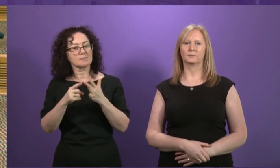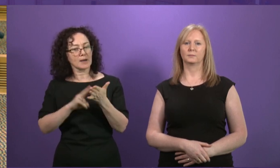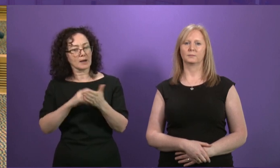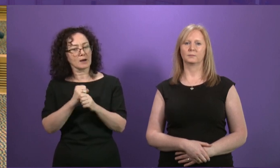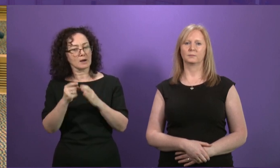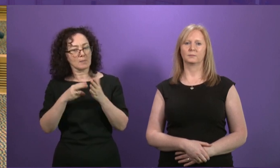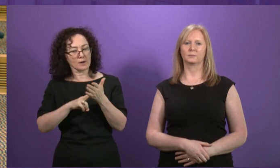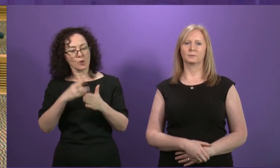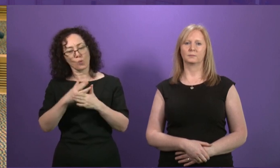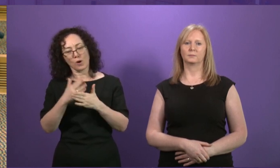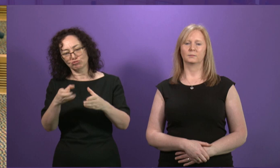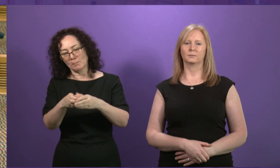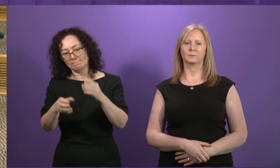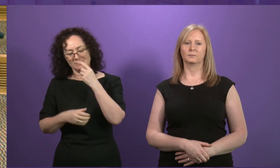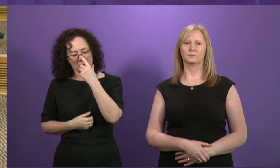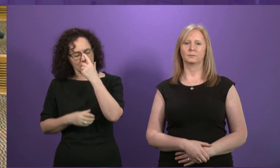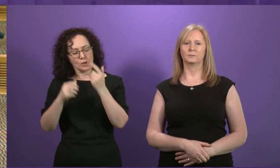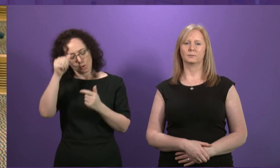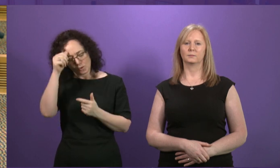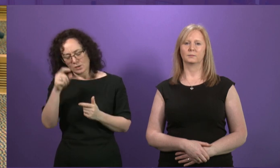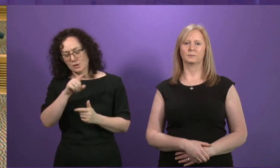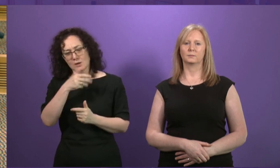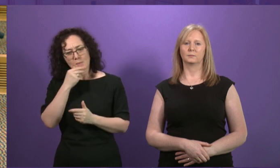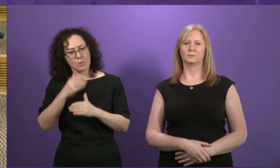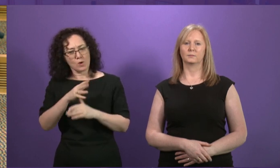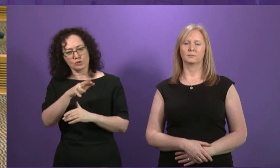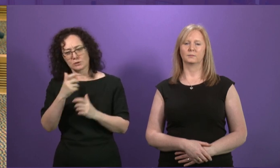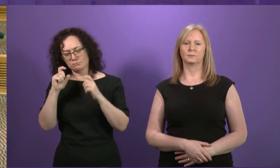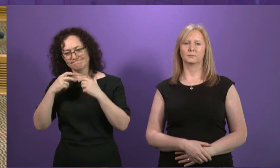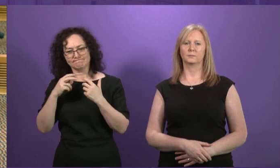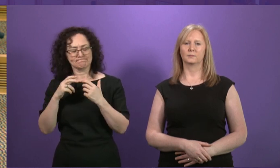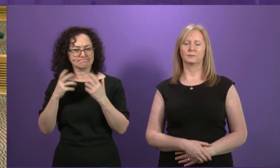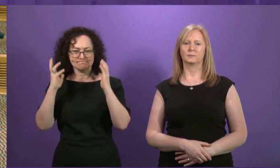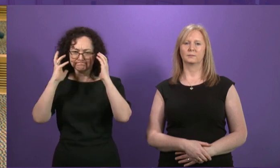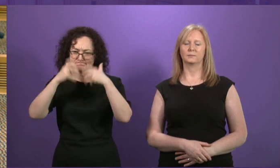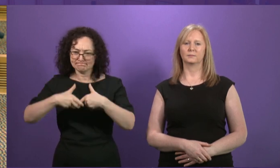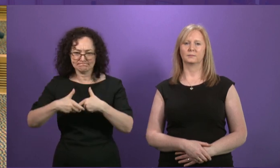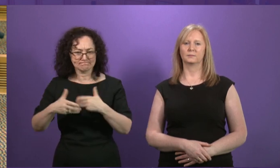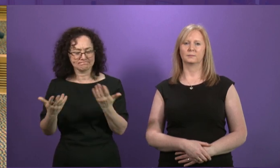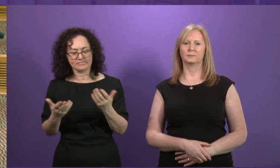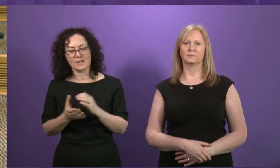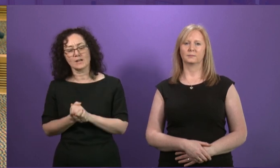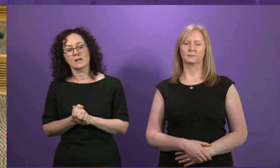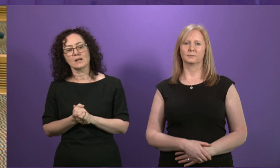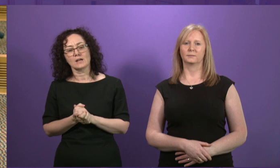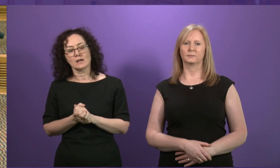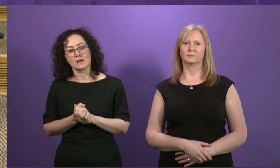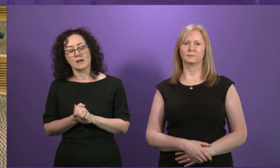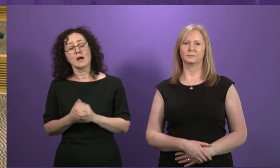time for workers there and their families. I stress that consideration needs to be given